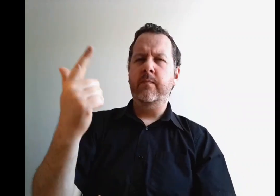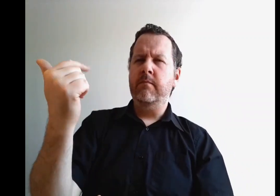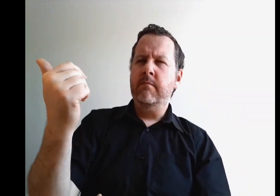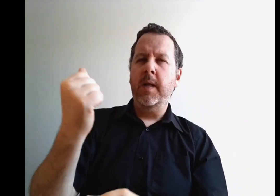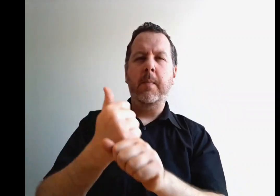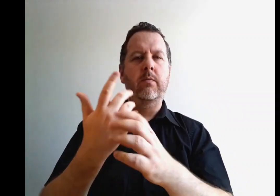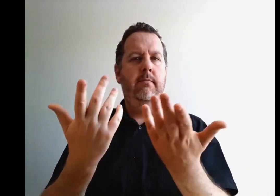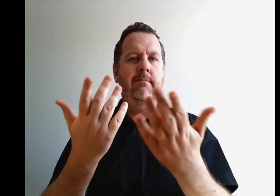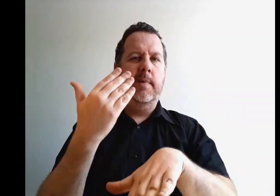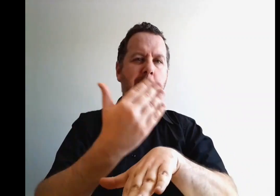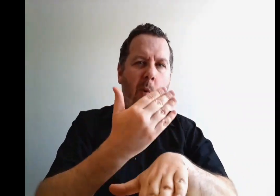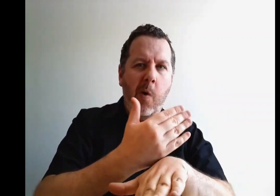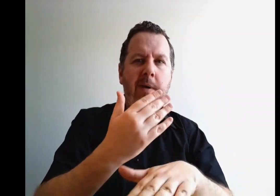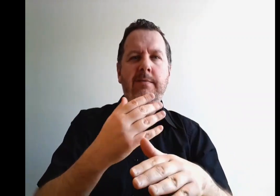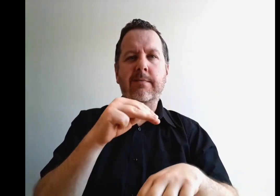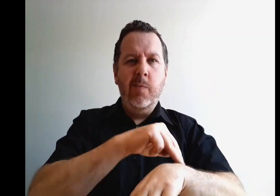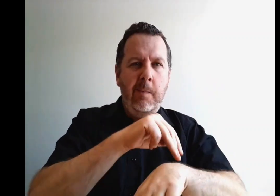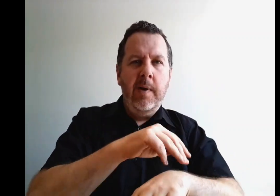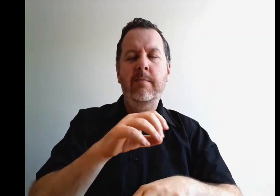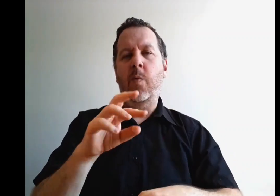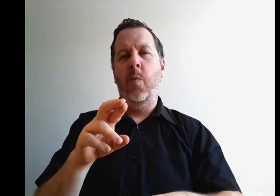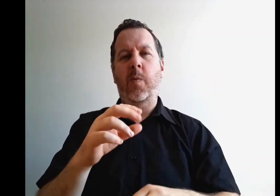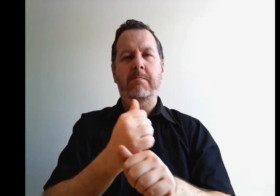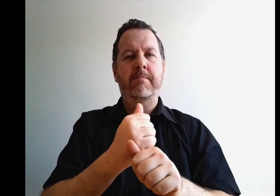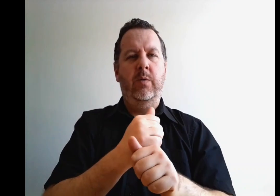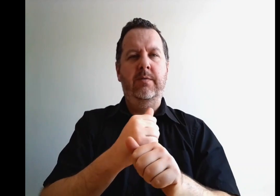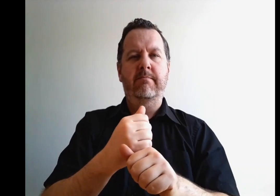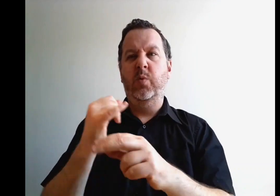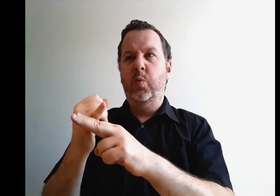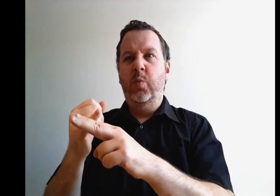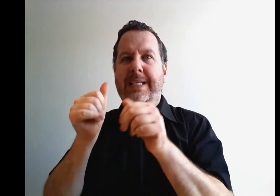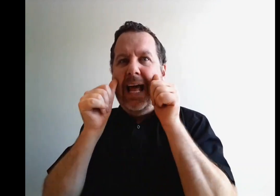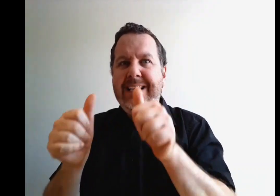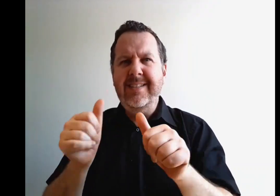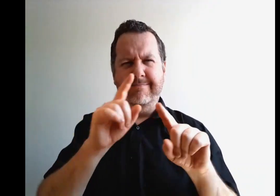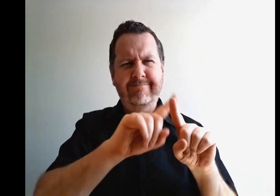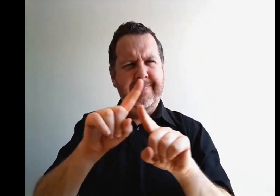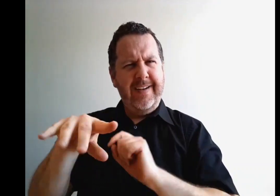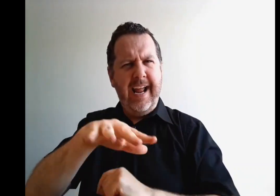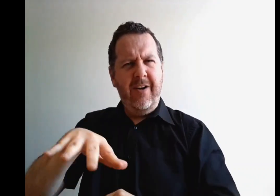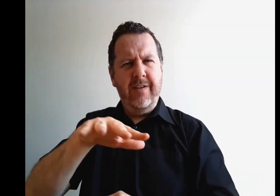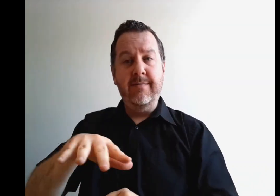in relation to employment, in relation to school attendance.